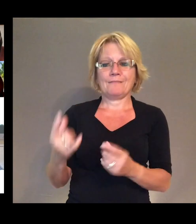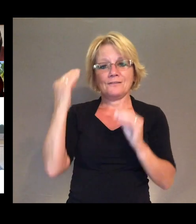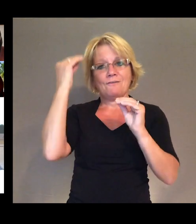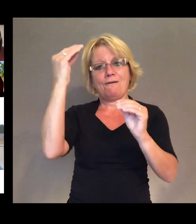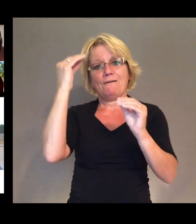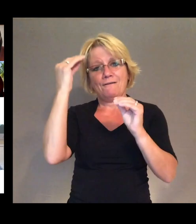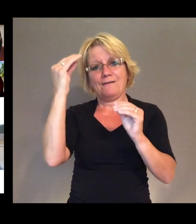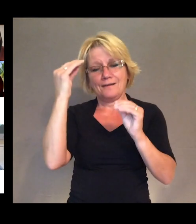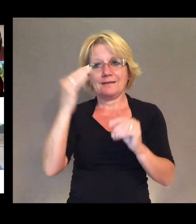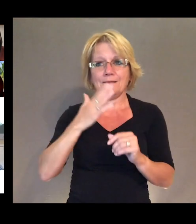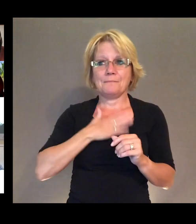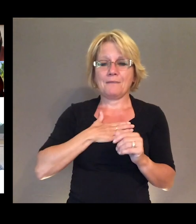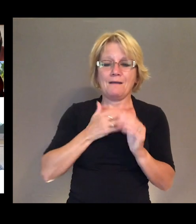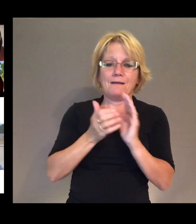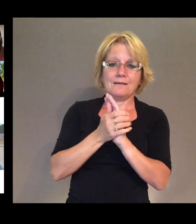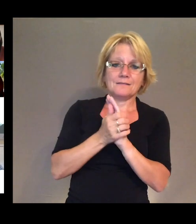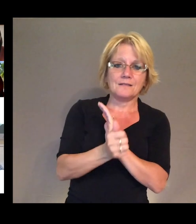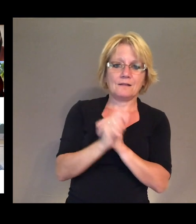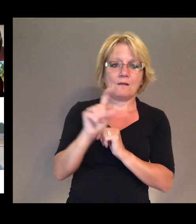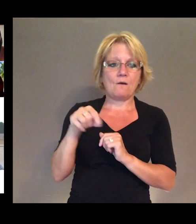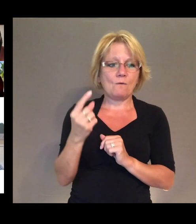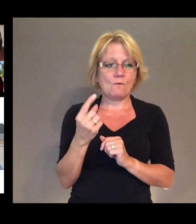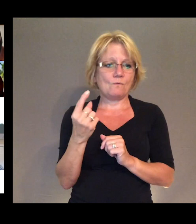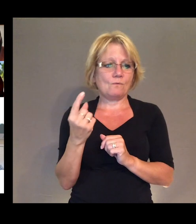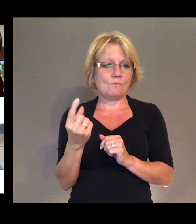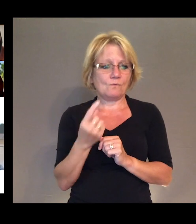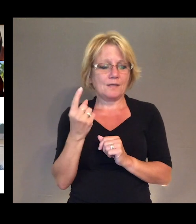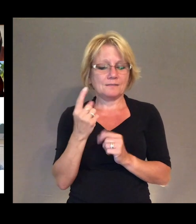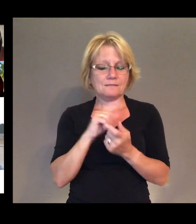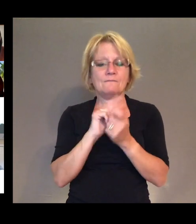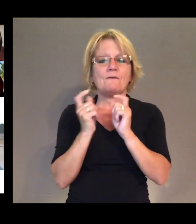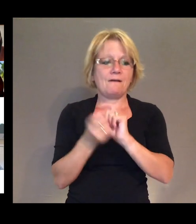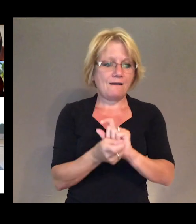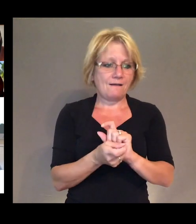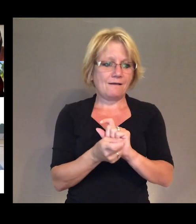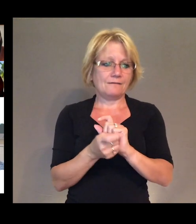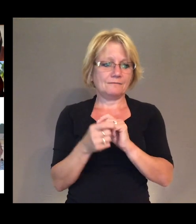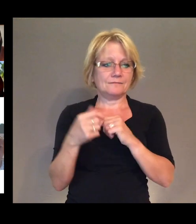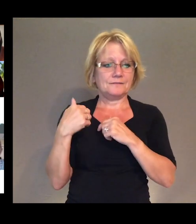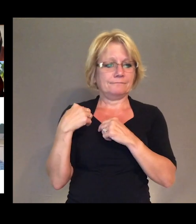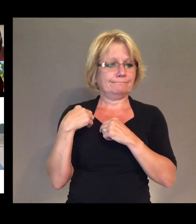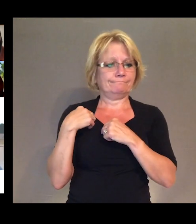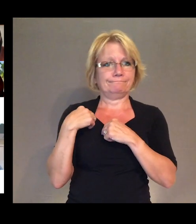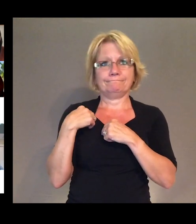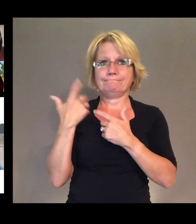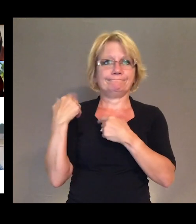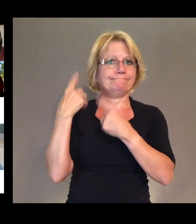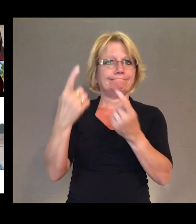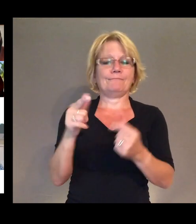My craft has always been one that has evolved over 27 plus years.